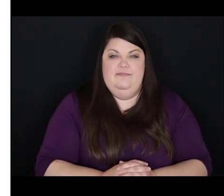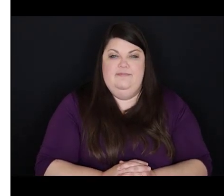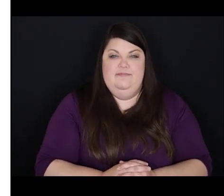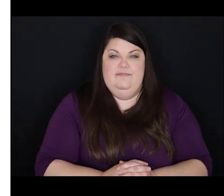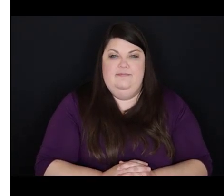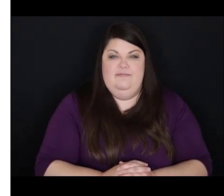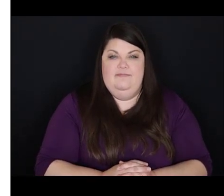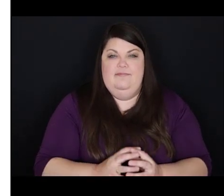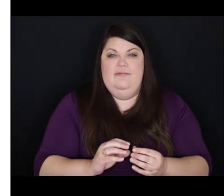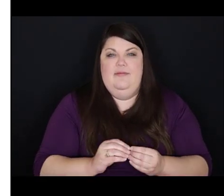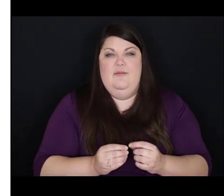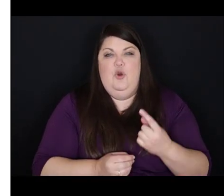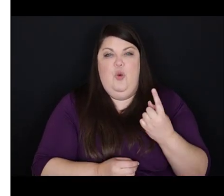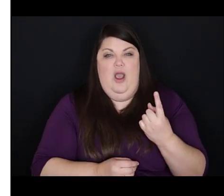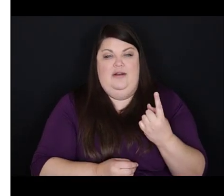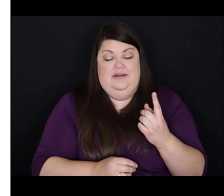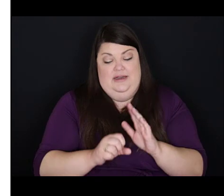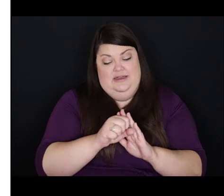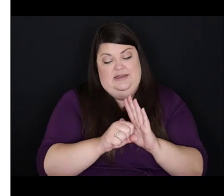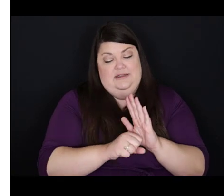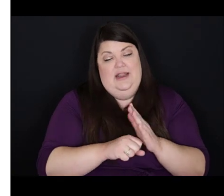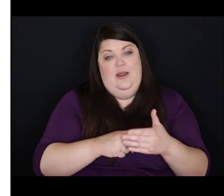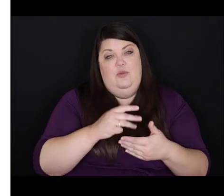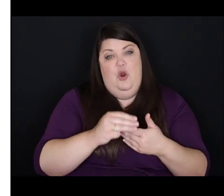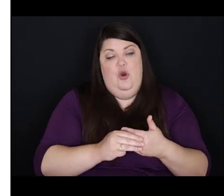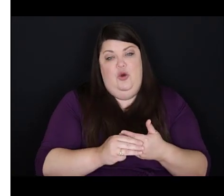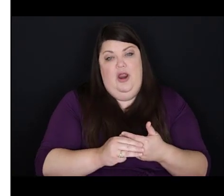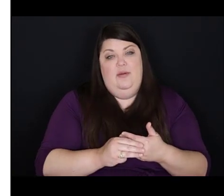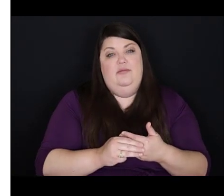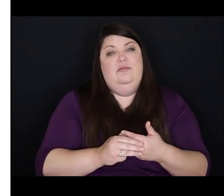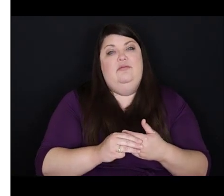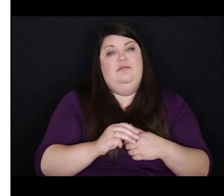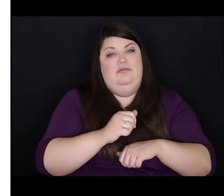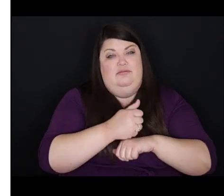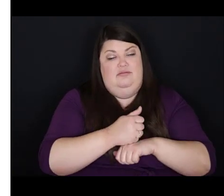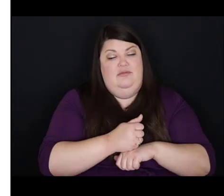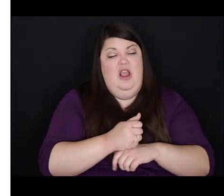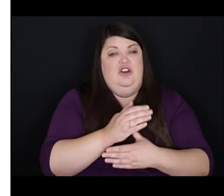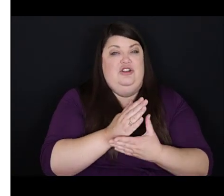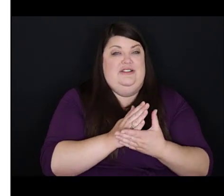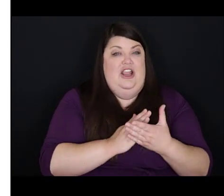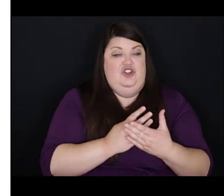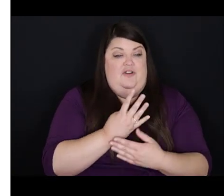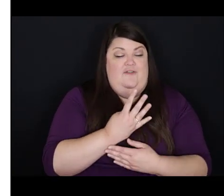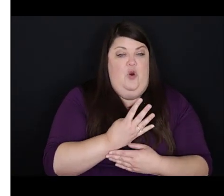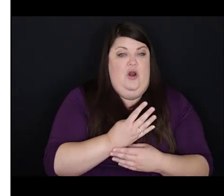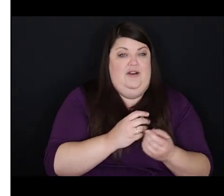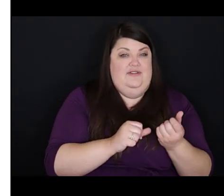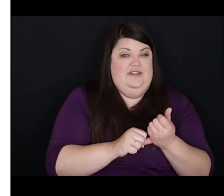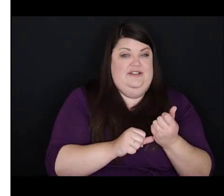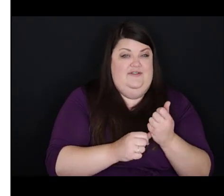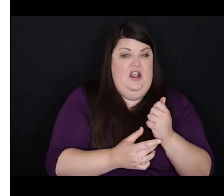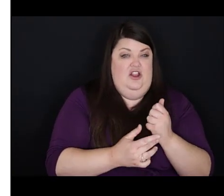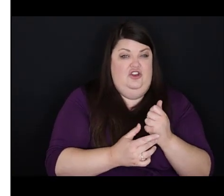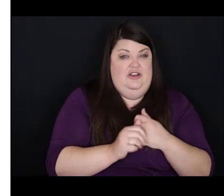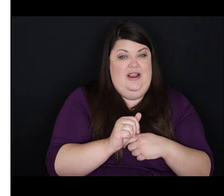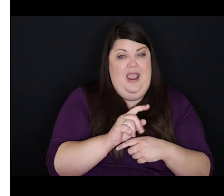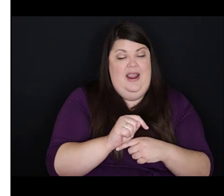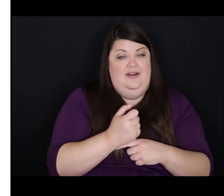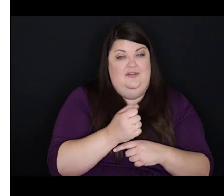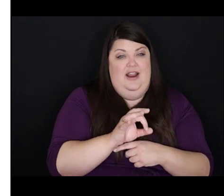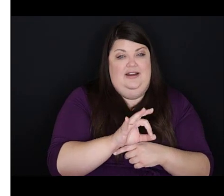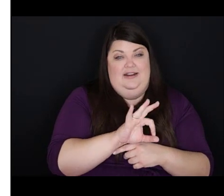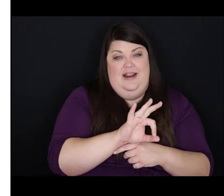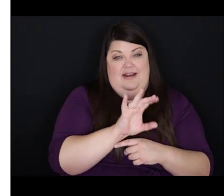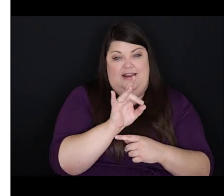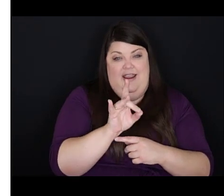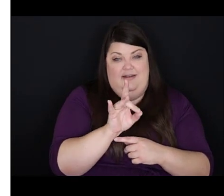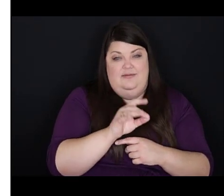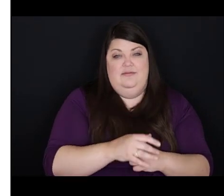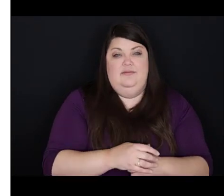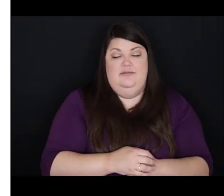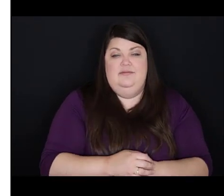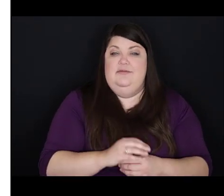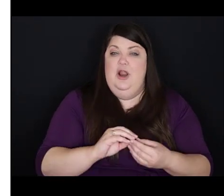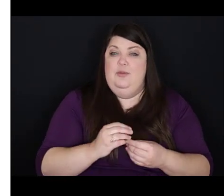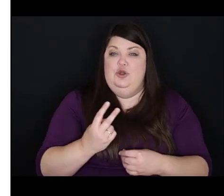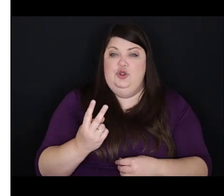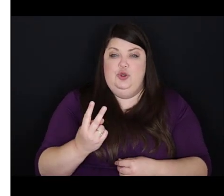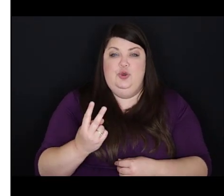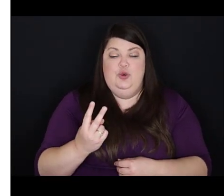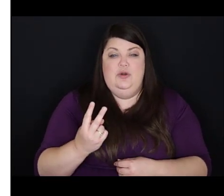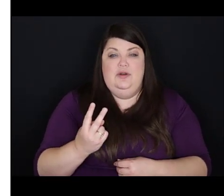(1) State programs carried out under section 4 of the Assistive Technology Act of 1998; (2) Programs